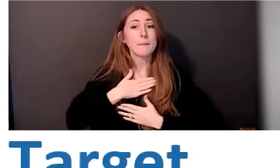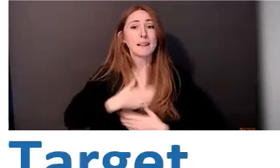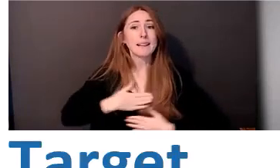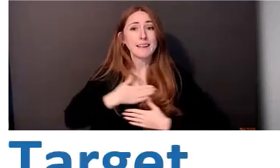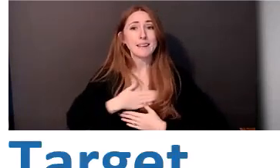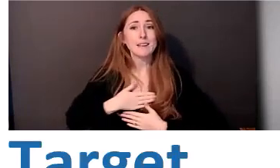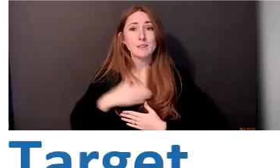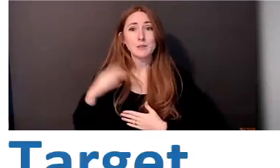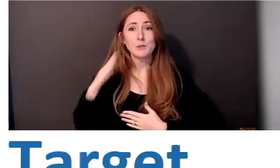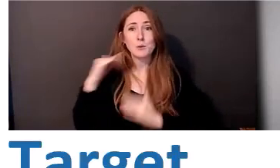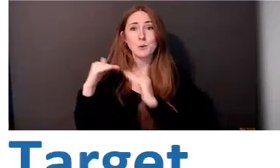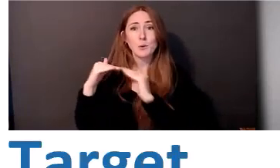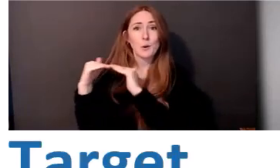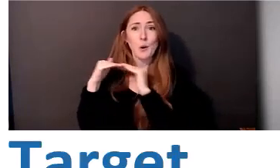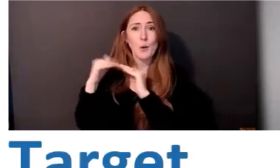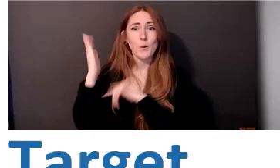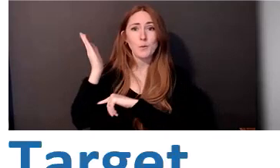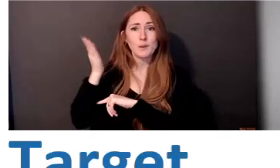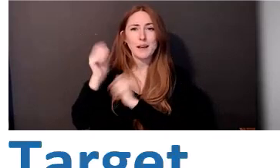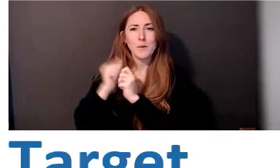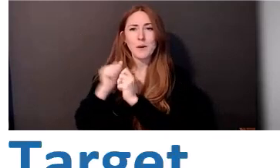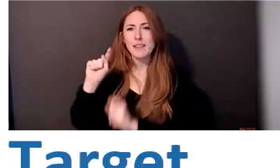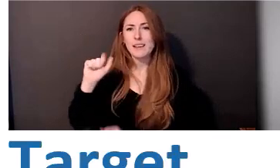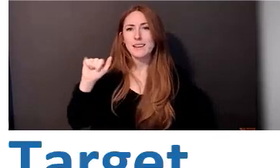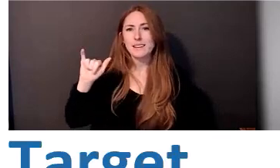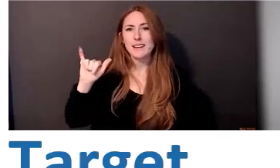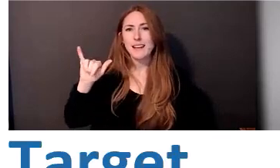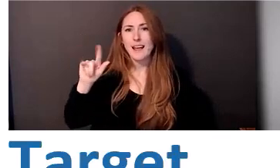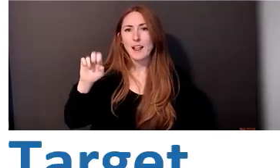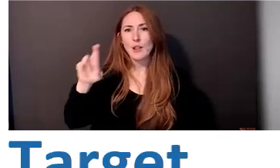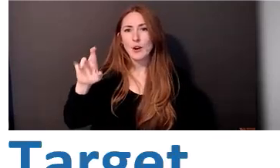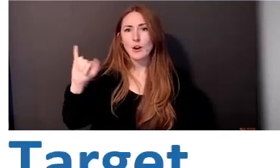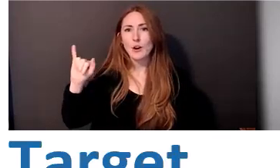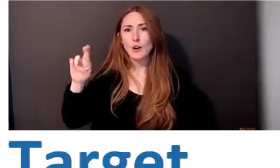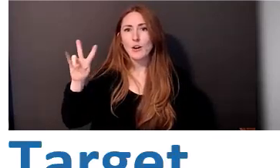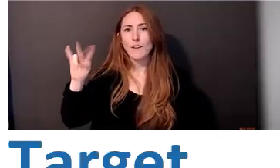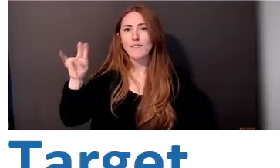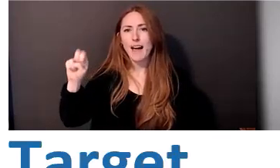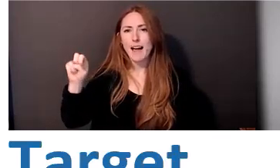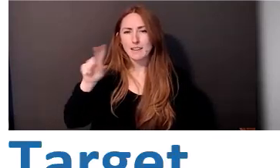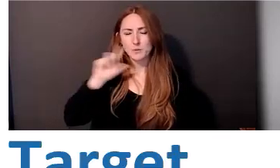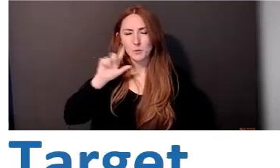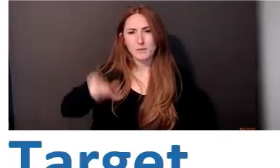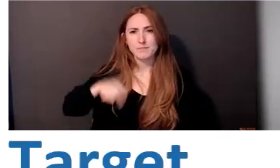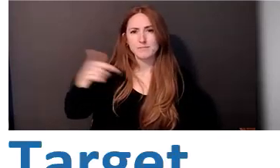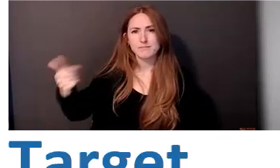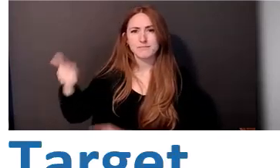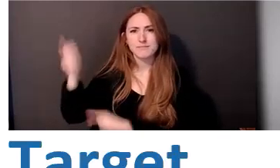with Taylor Irvine who will be speaking after the first seven slides.